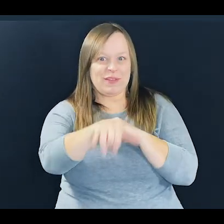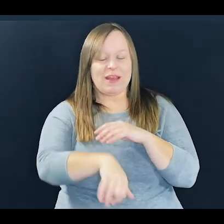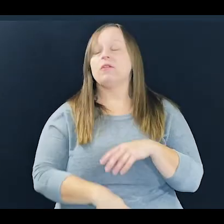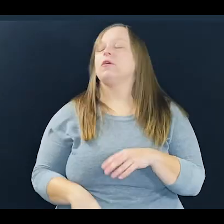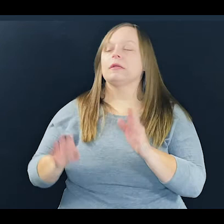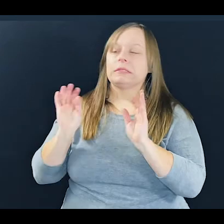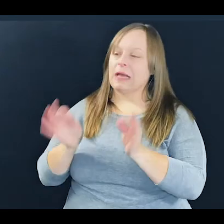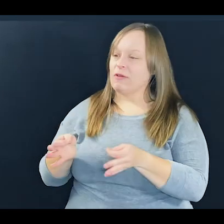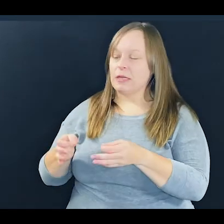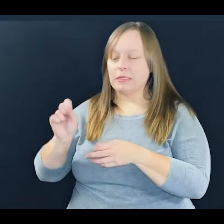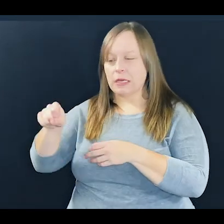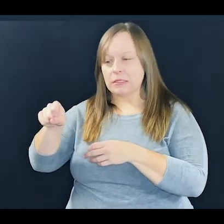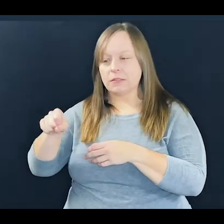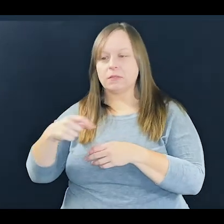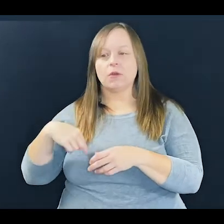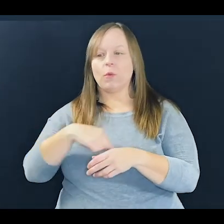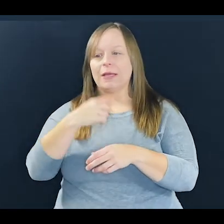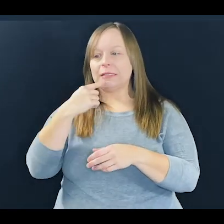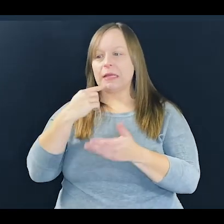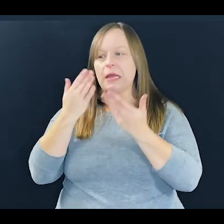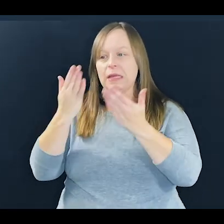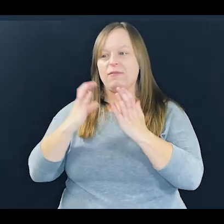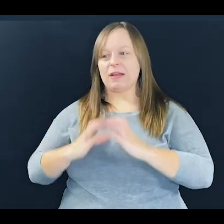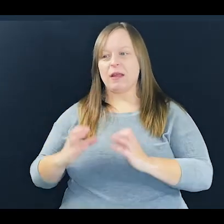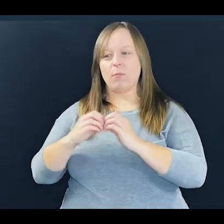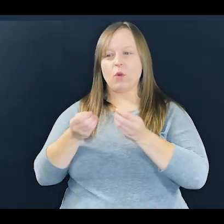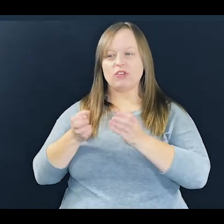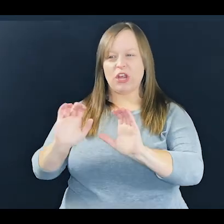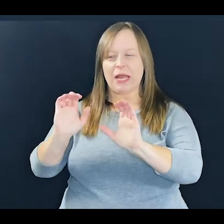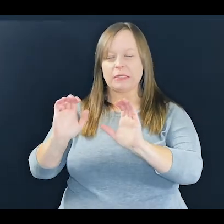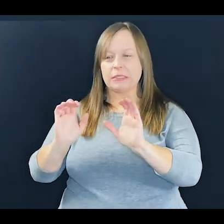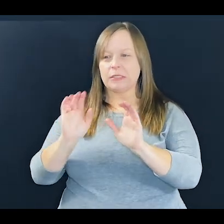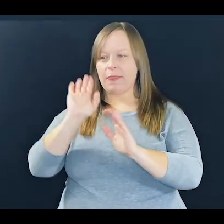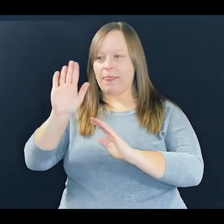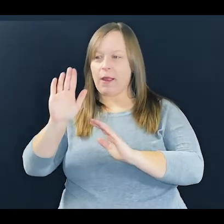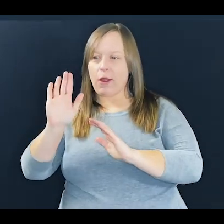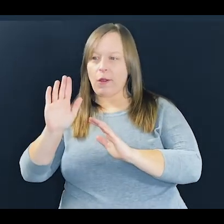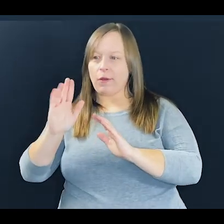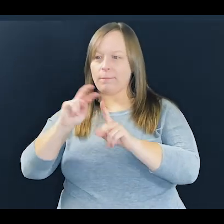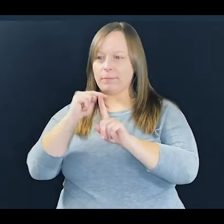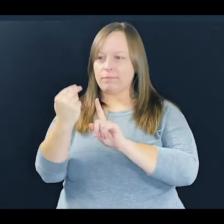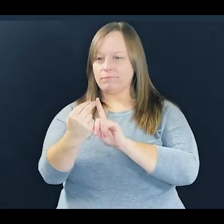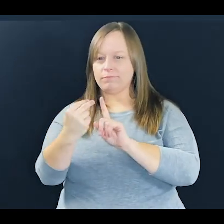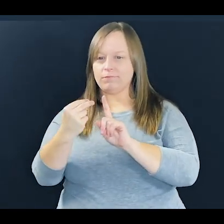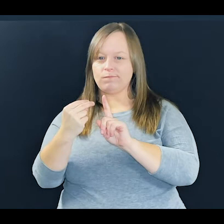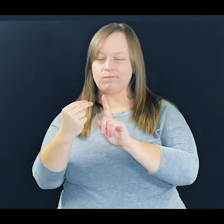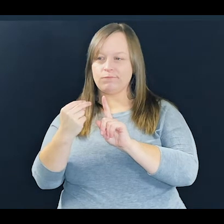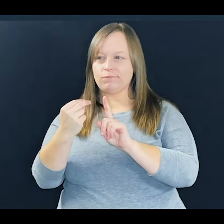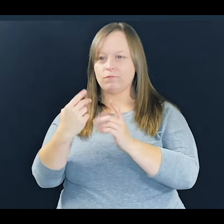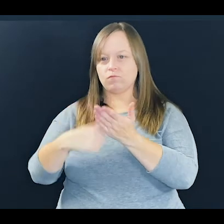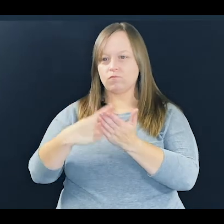Totally. So we usually say it gives the client more chances to have their position heard.